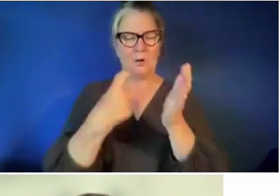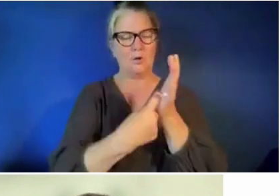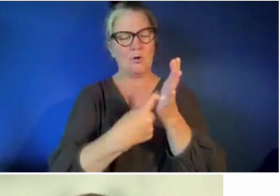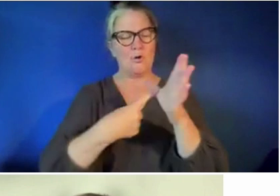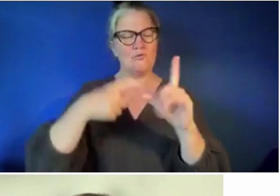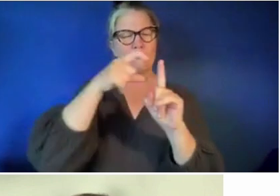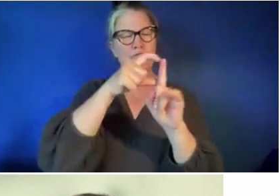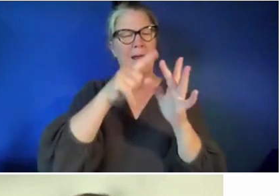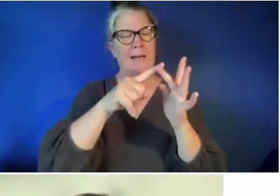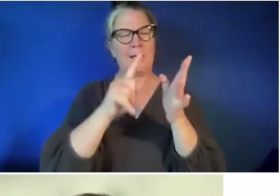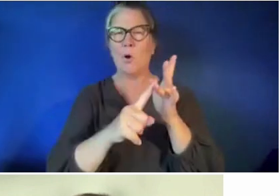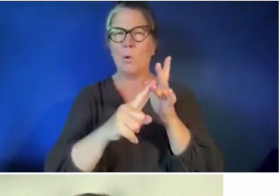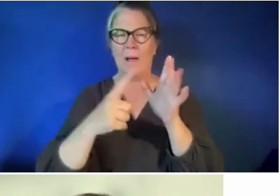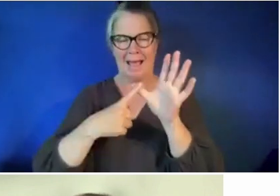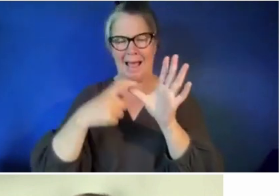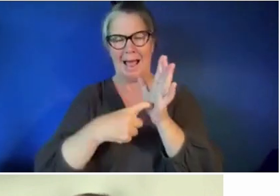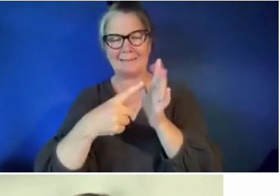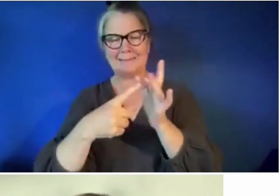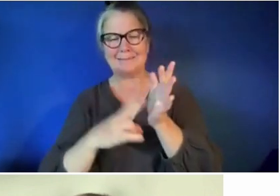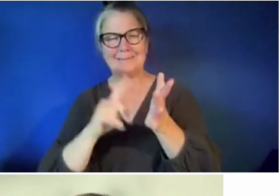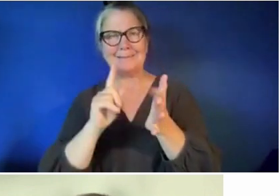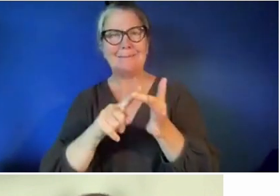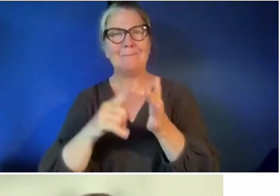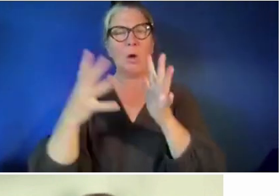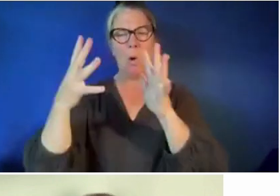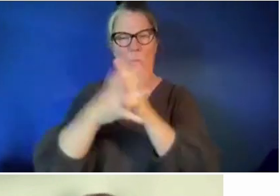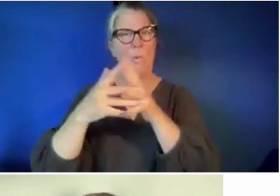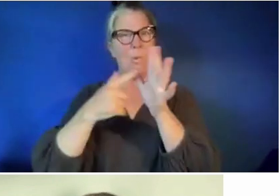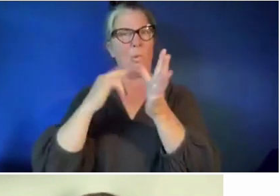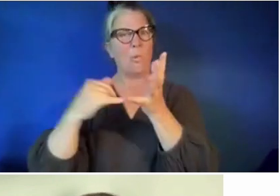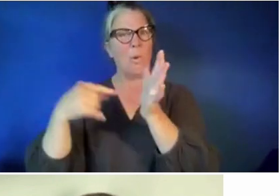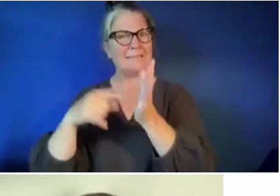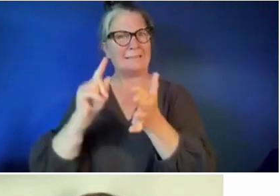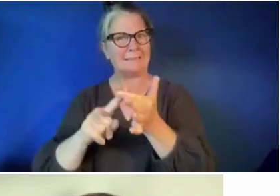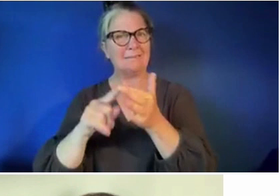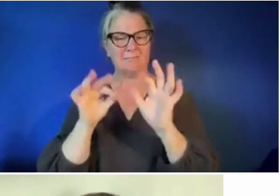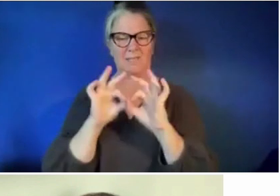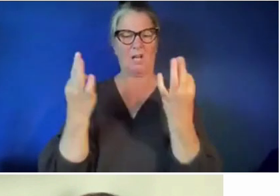within the Department of Industry, Science, and Resources. And so that gives us a great opportunity